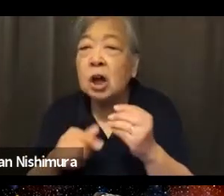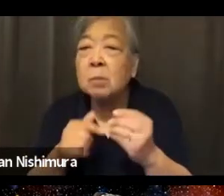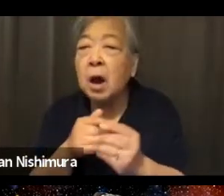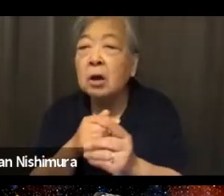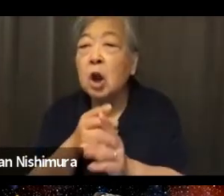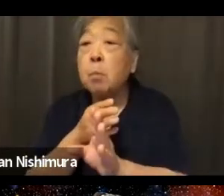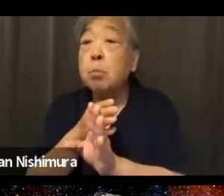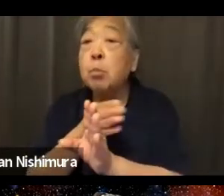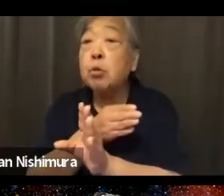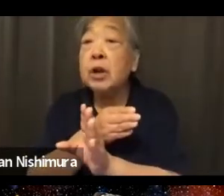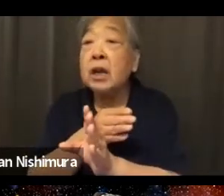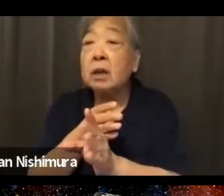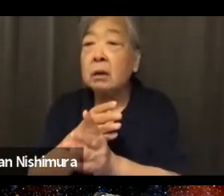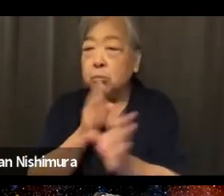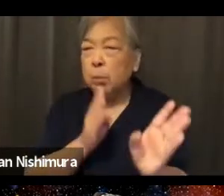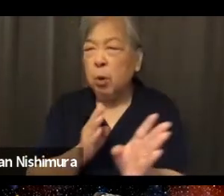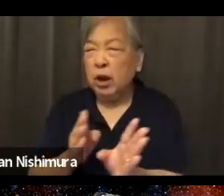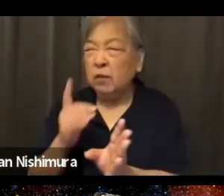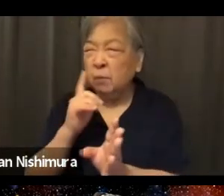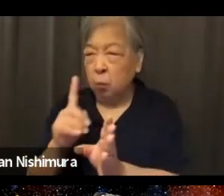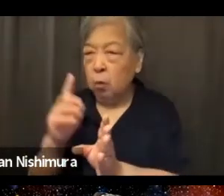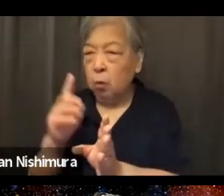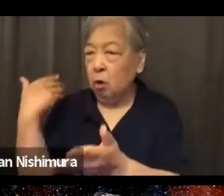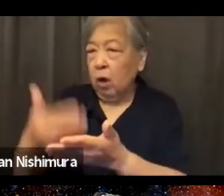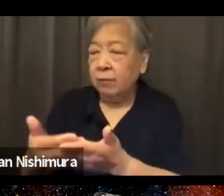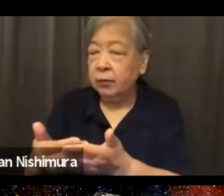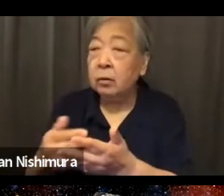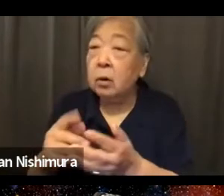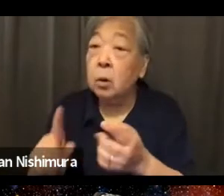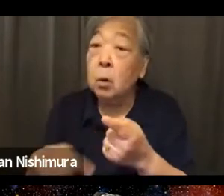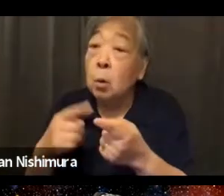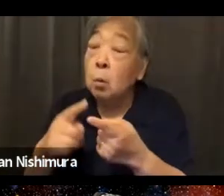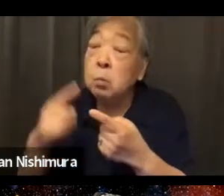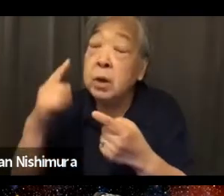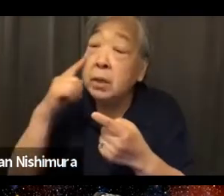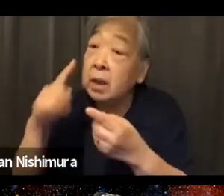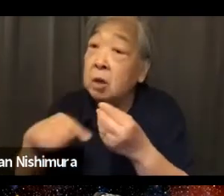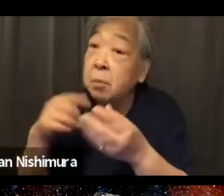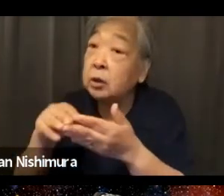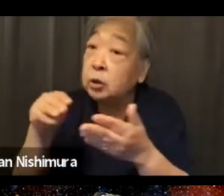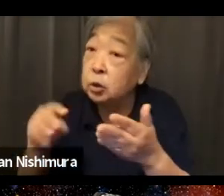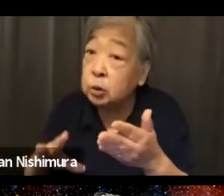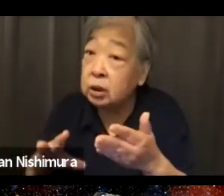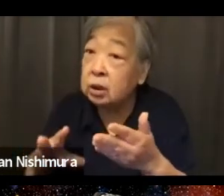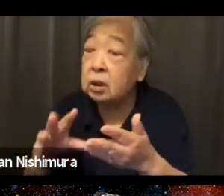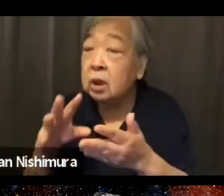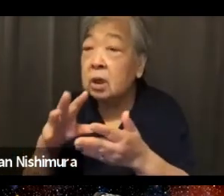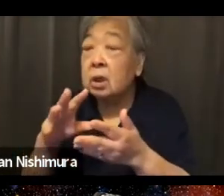So when we're thinking about students and having them prepare for life in the U.S.,